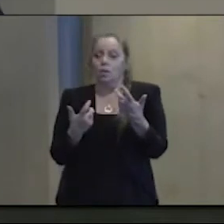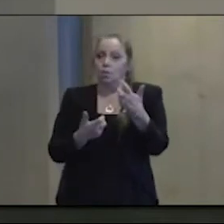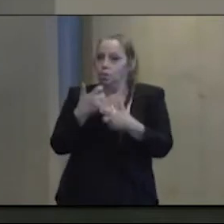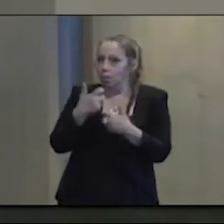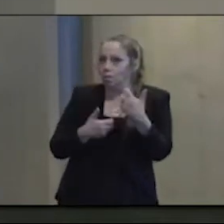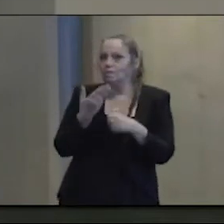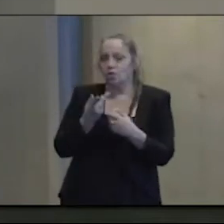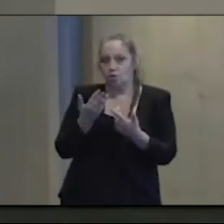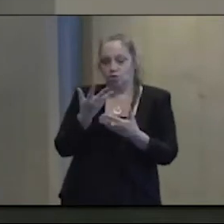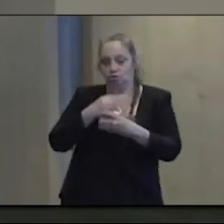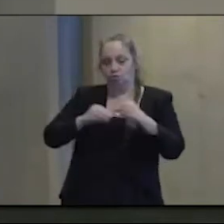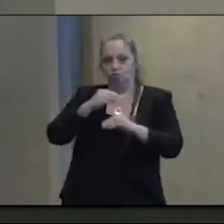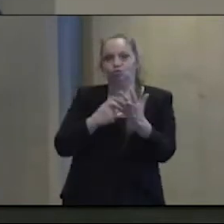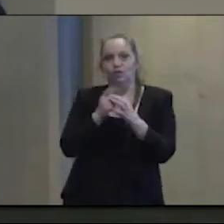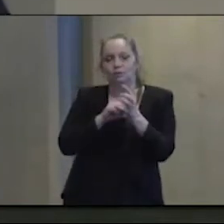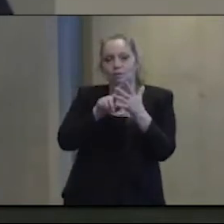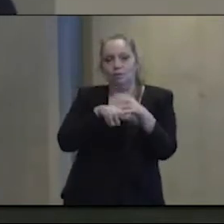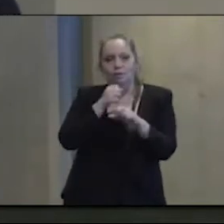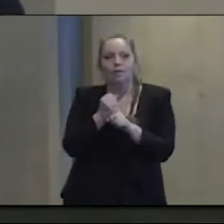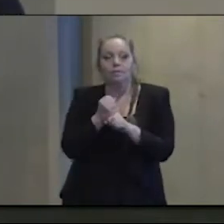Sustainability Victoria are doing a lot of work on this front and they're leading a